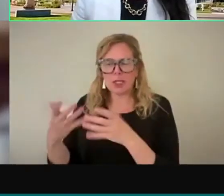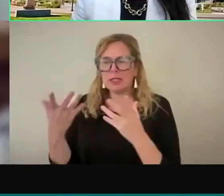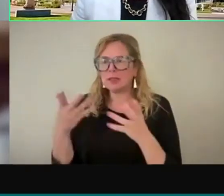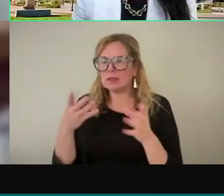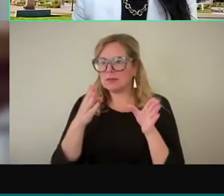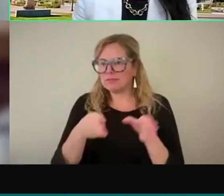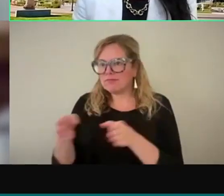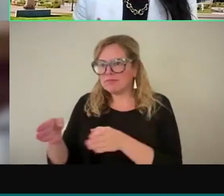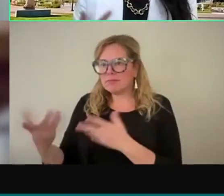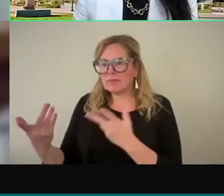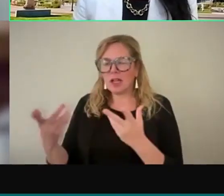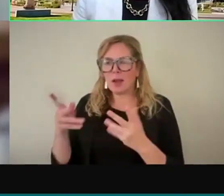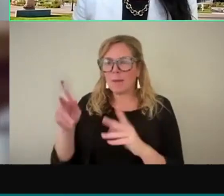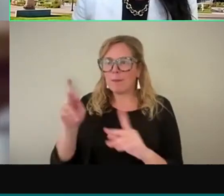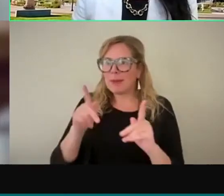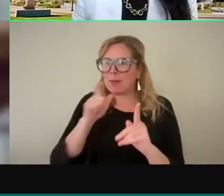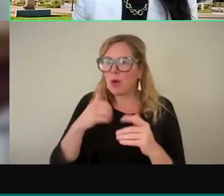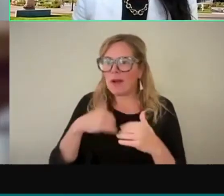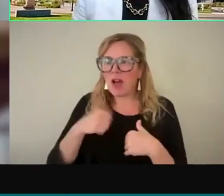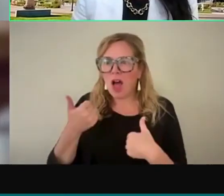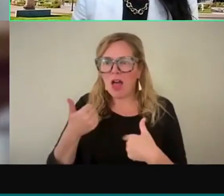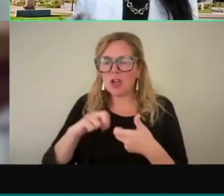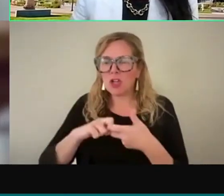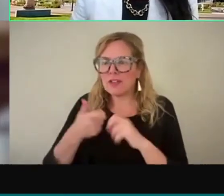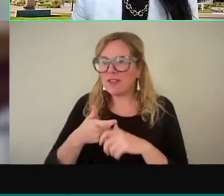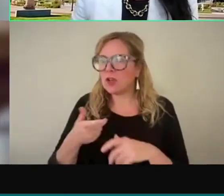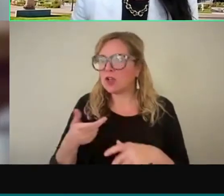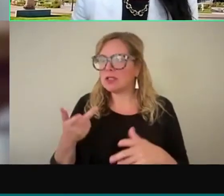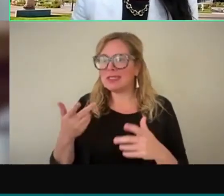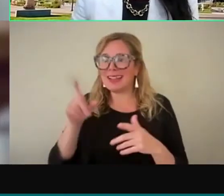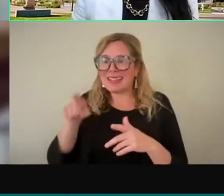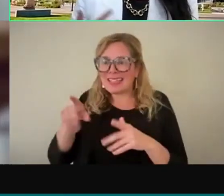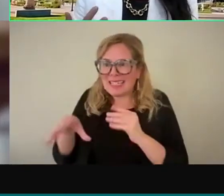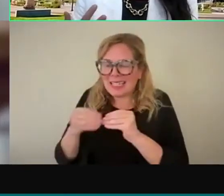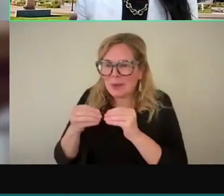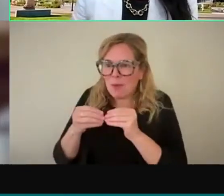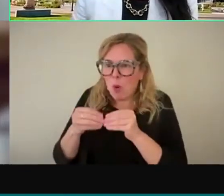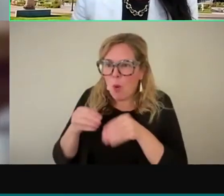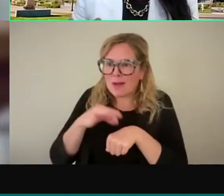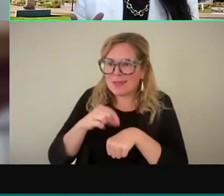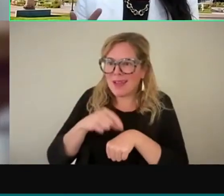time. People who have language differences than are ours and we need interpretation.